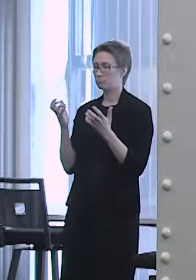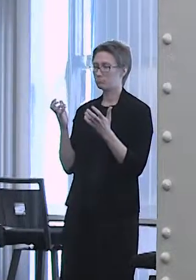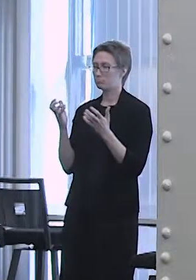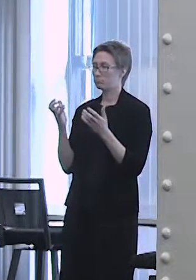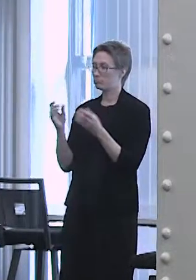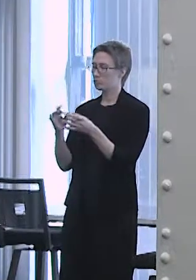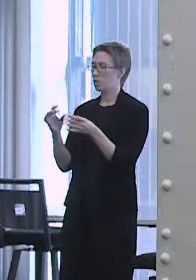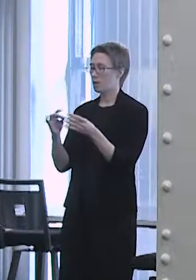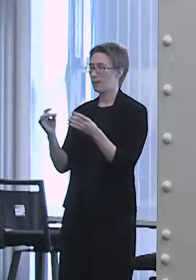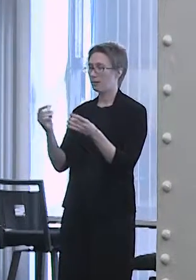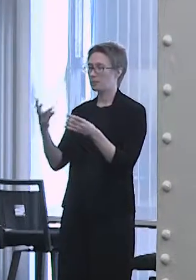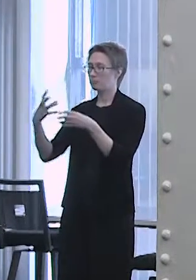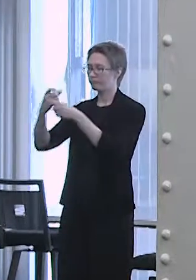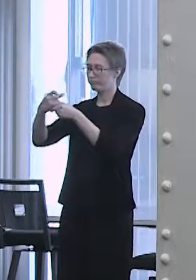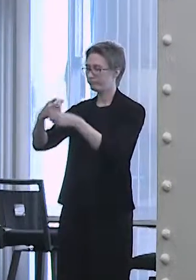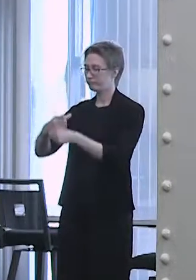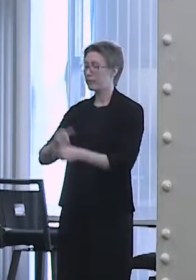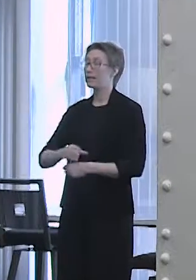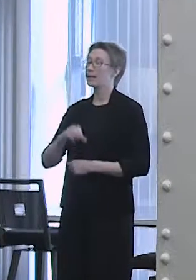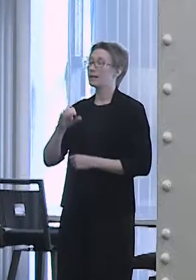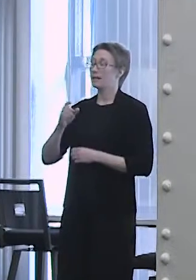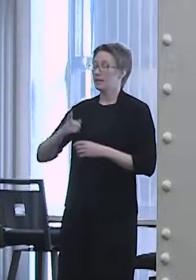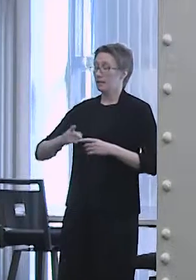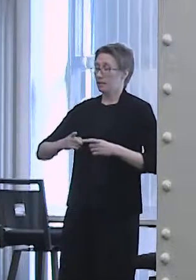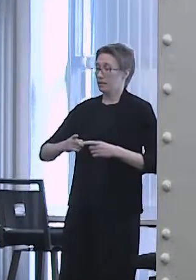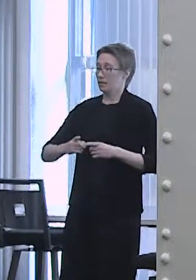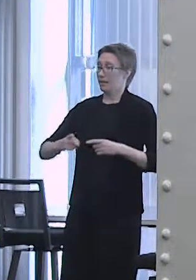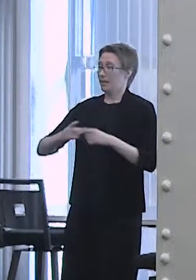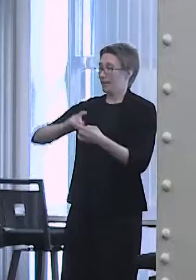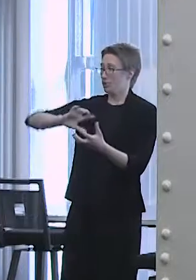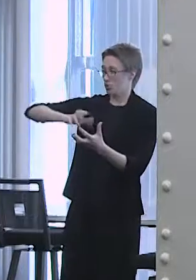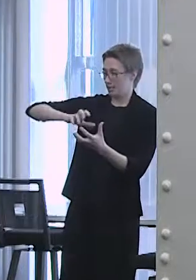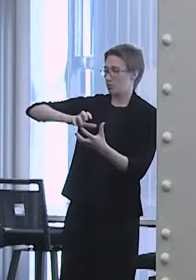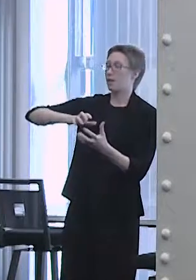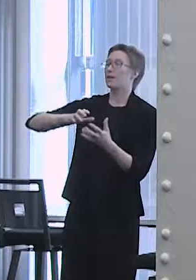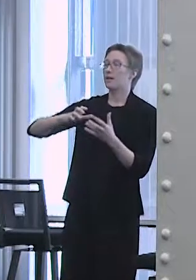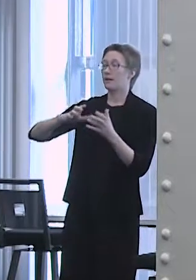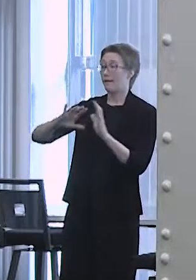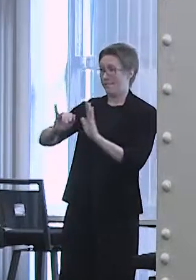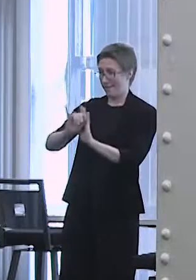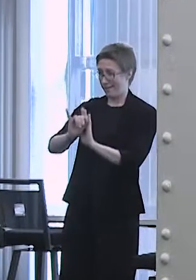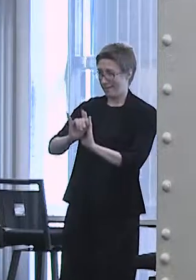Intersecting identities make being trans or gender variant more complicated than it already is.